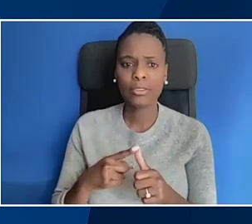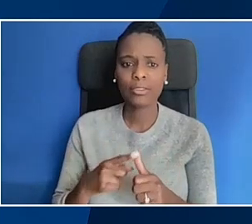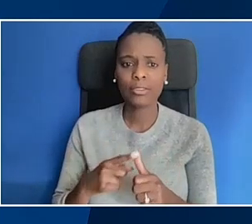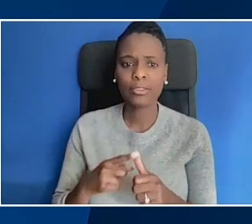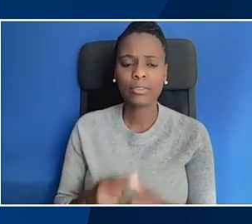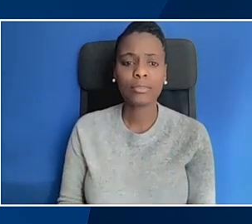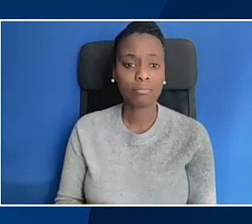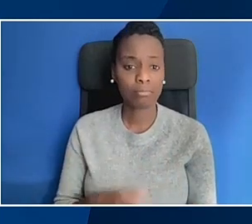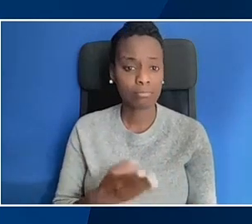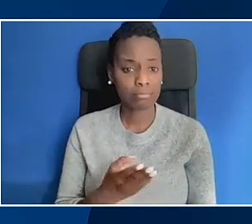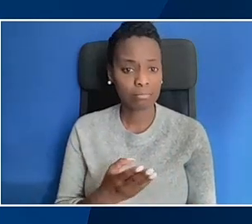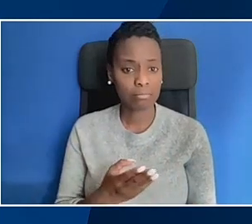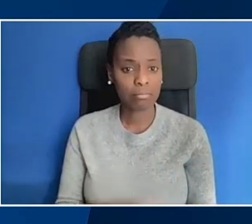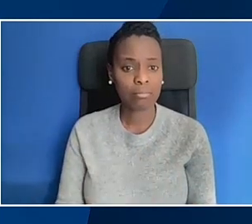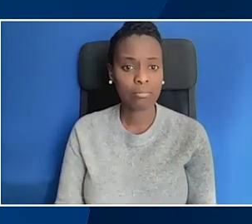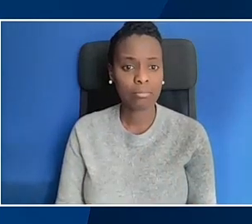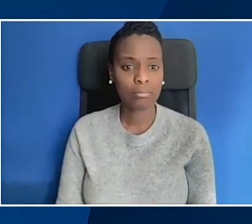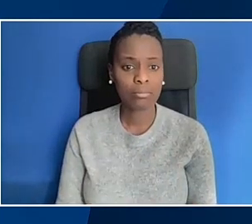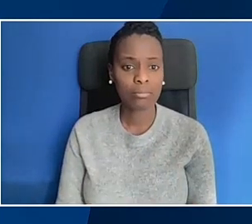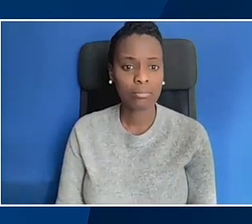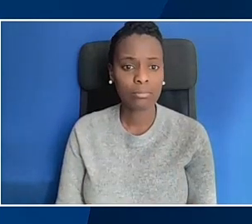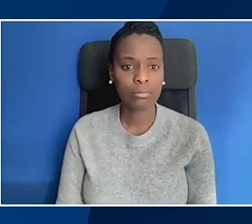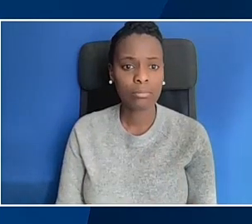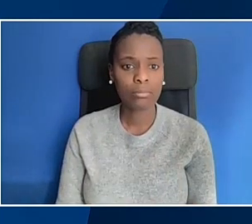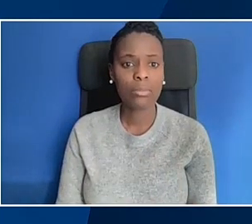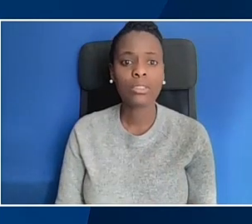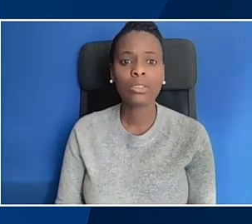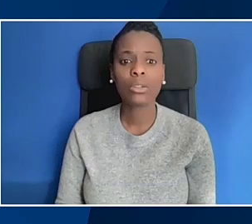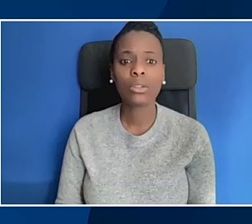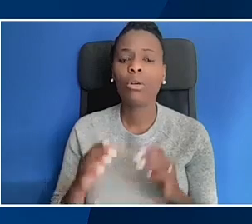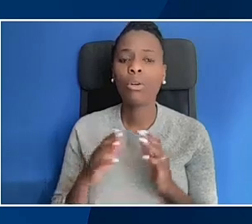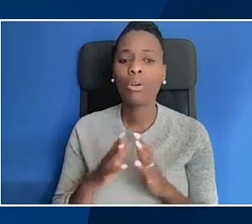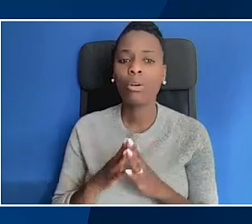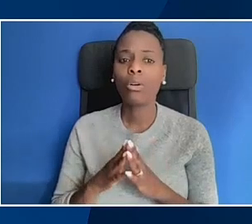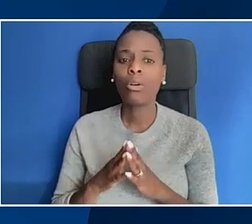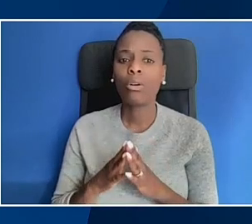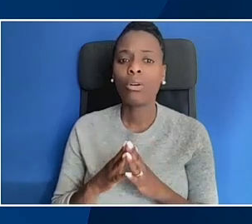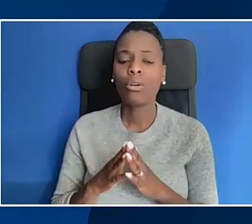Yeah. So it was totally coincidental that I was in the central part of the state of